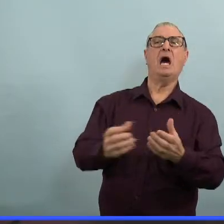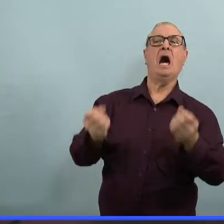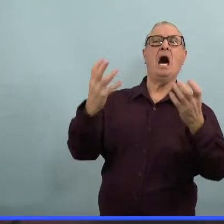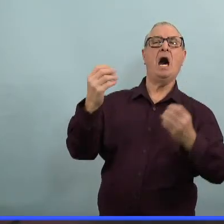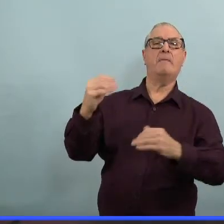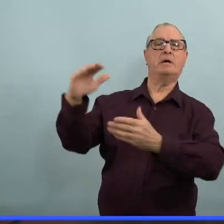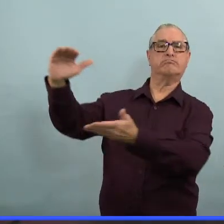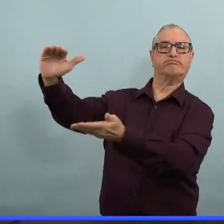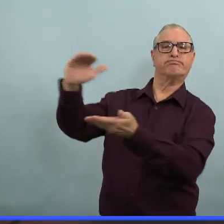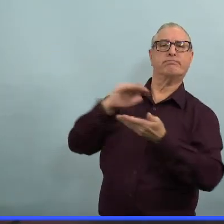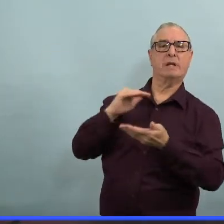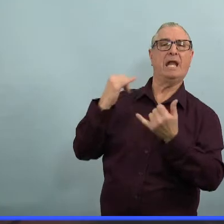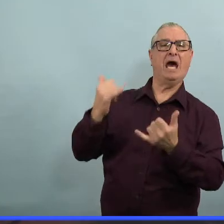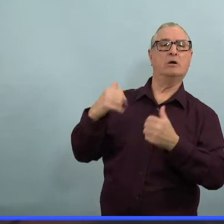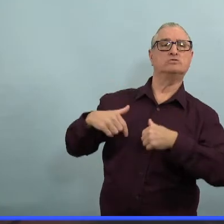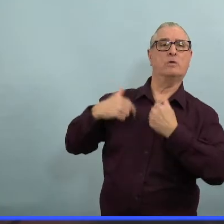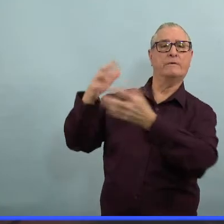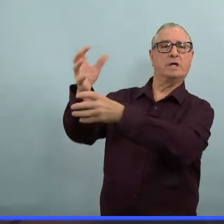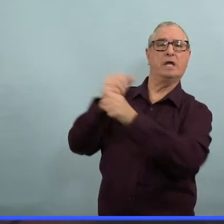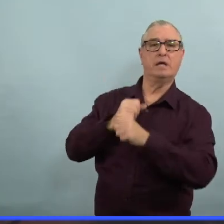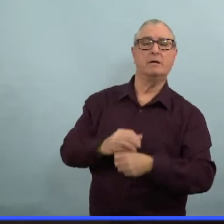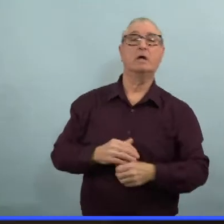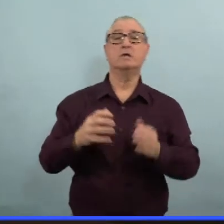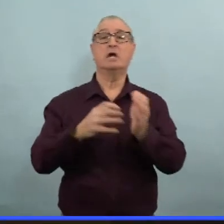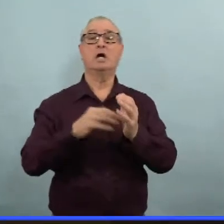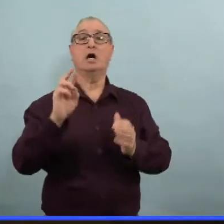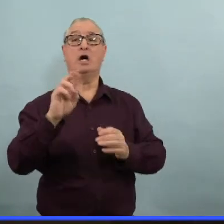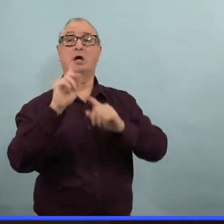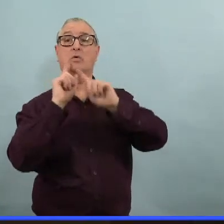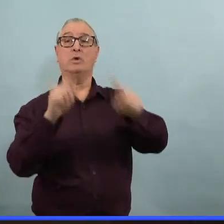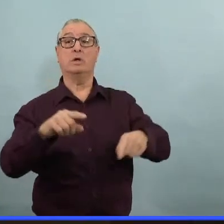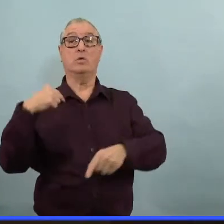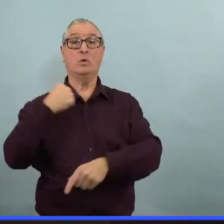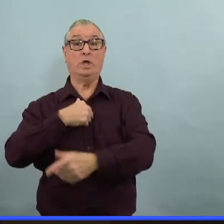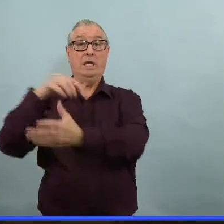distribution thus far should should go over to them premier you've spoken up a